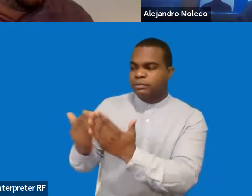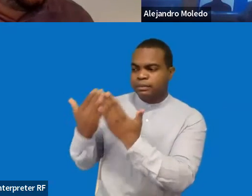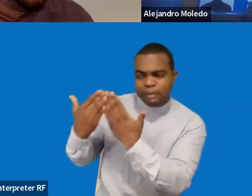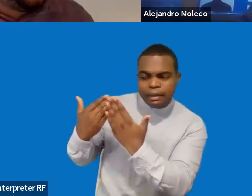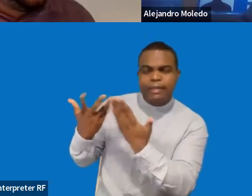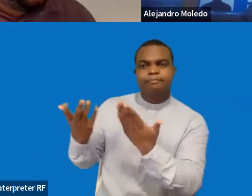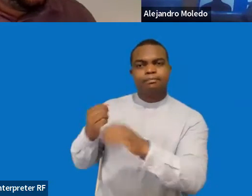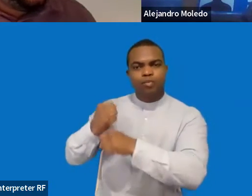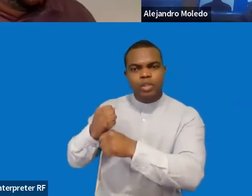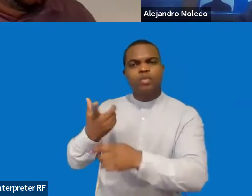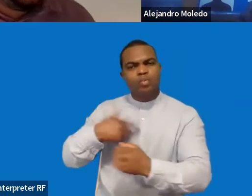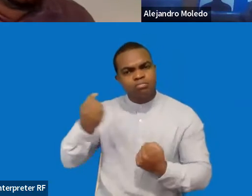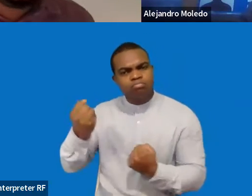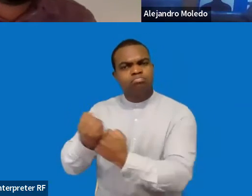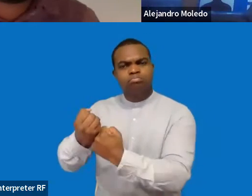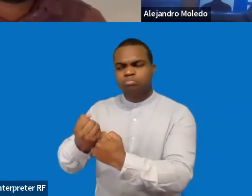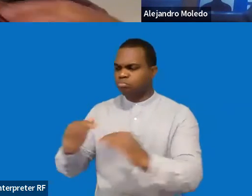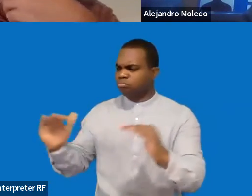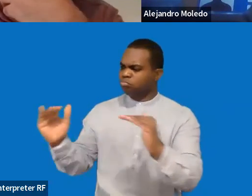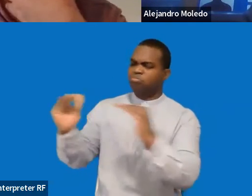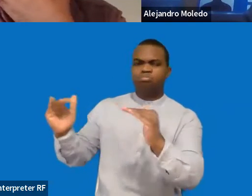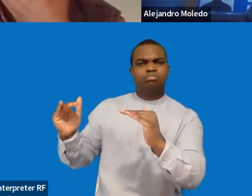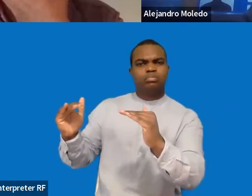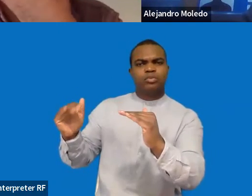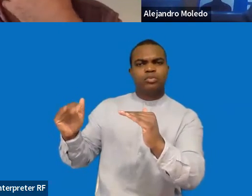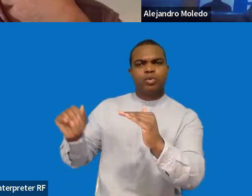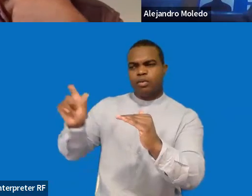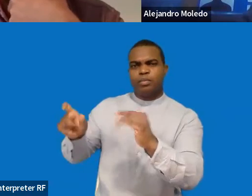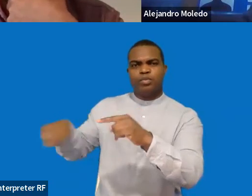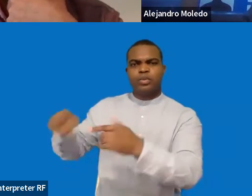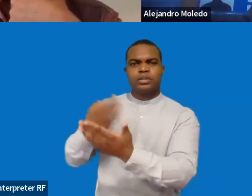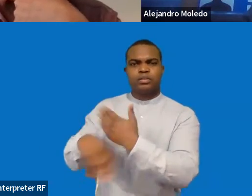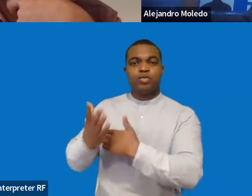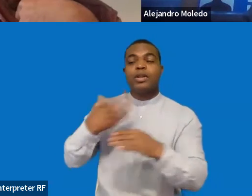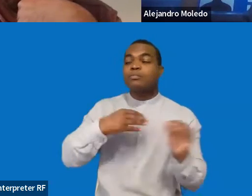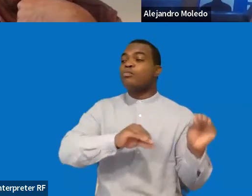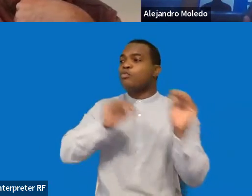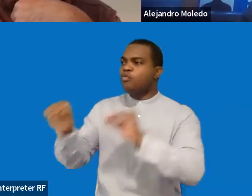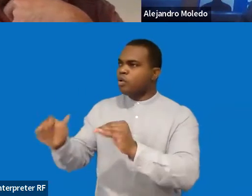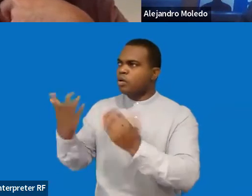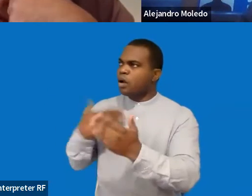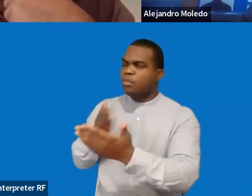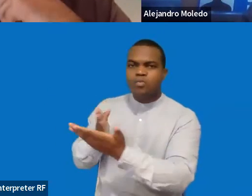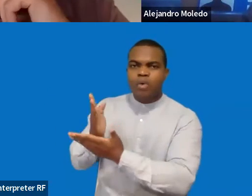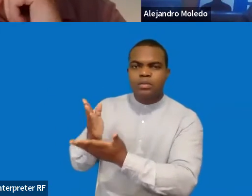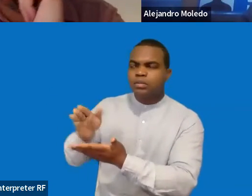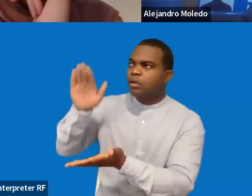to Belgium, the authorities of the new country of residence should provide you with reasonable accommodation